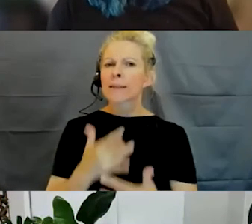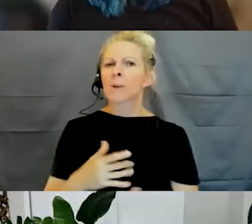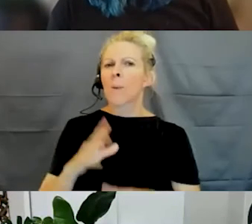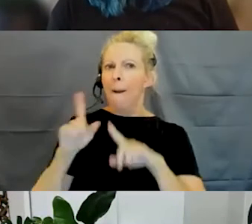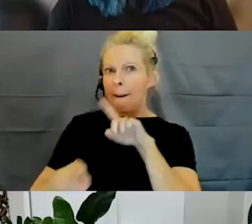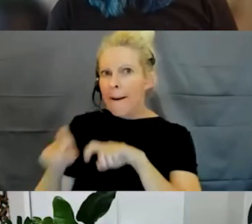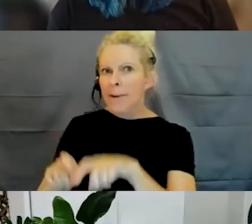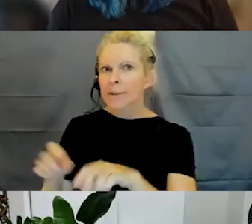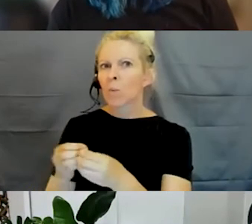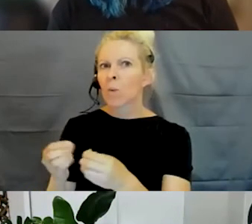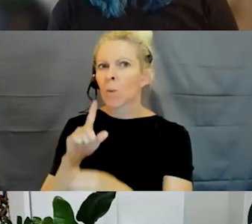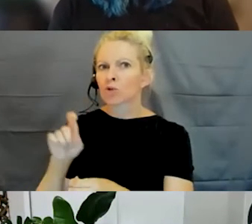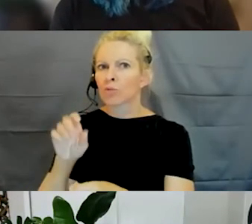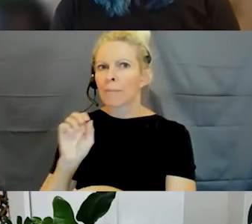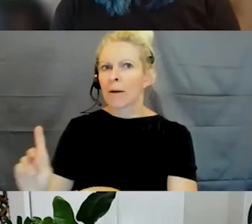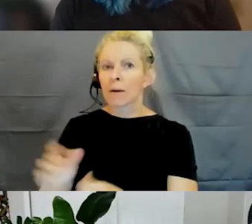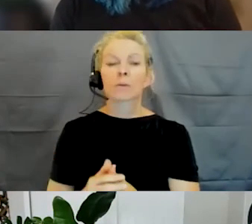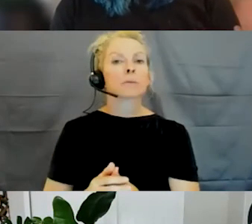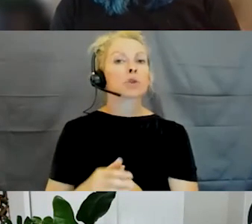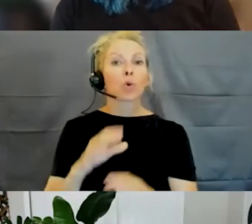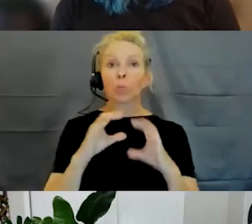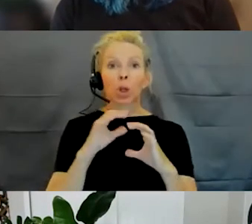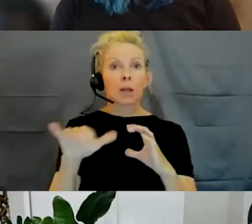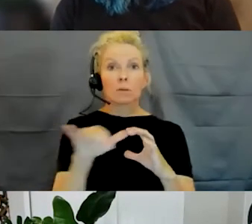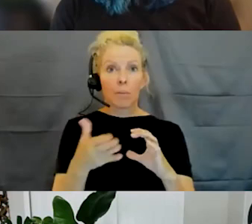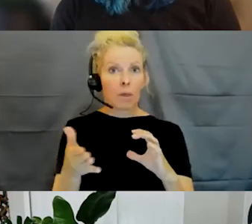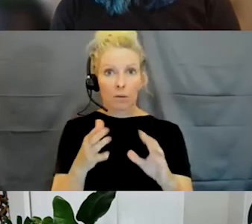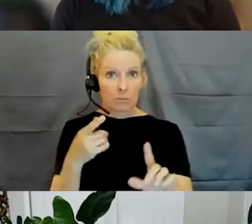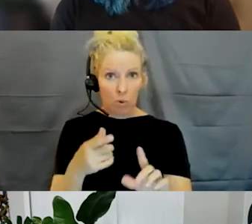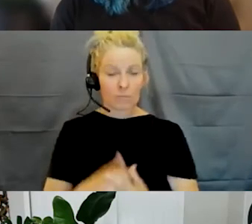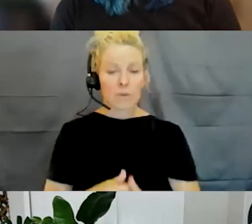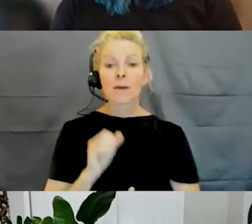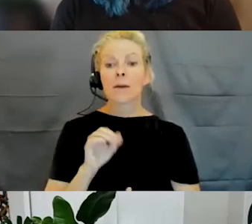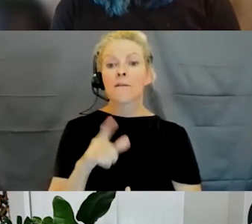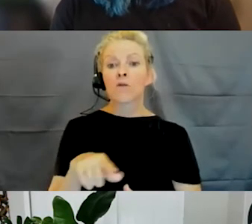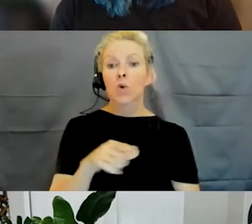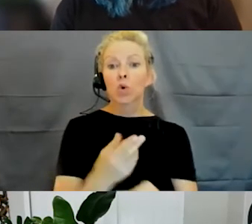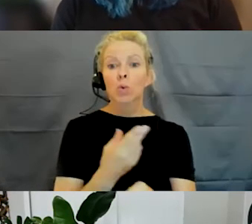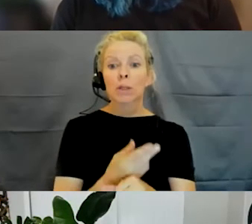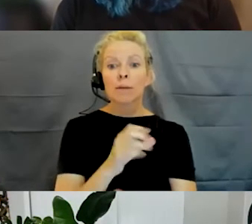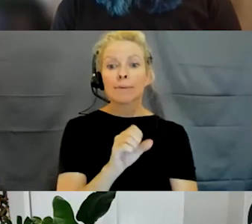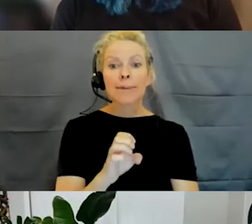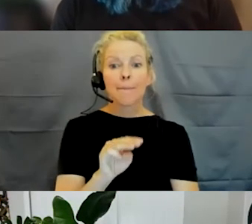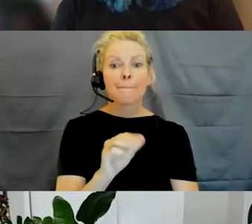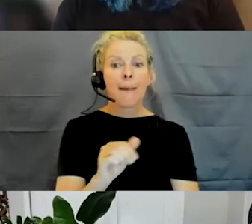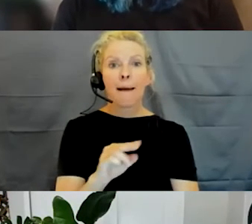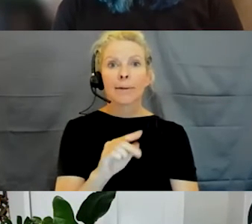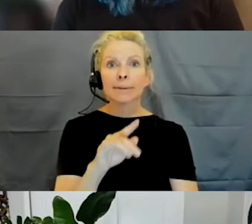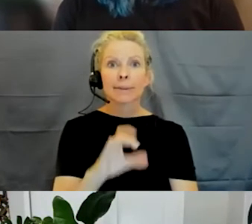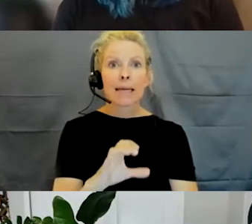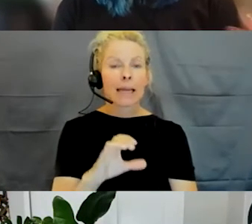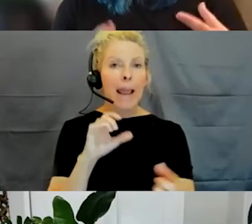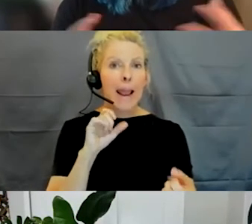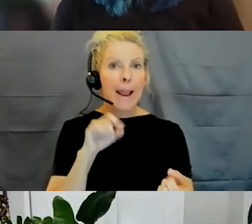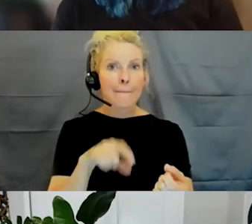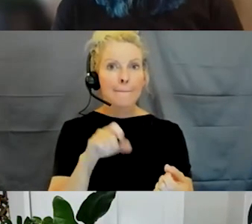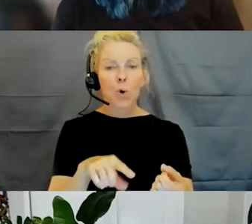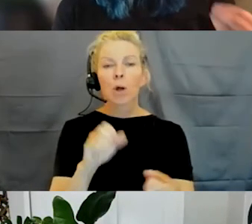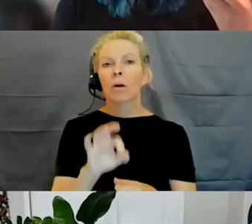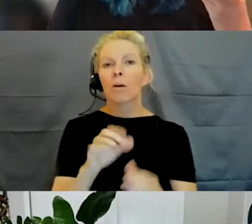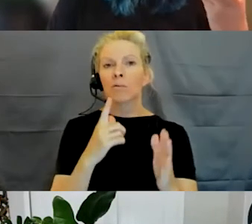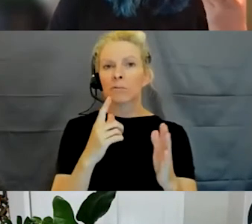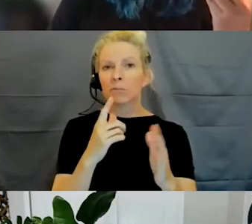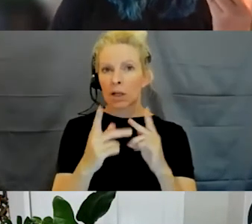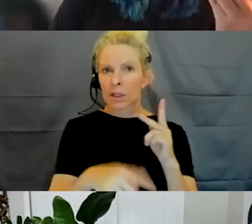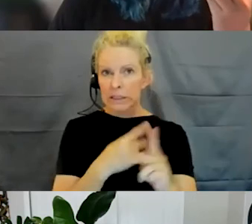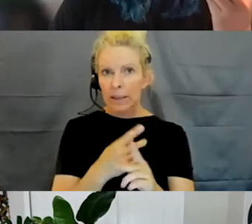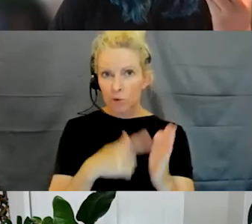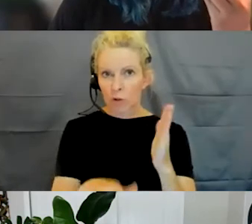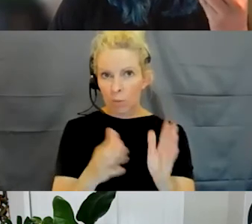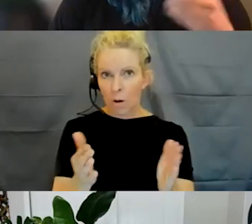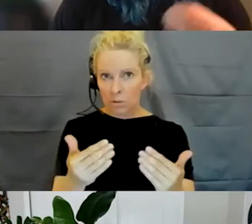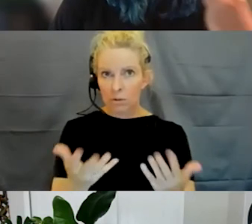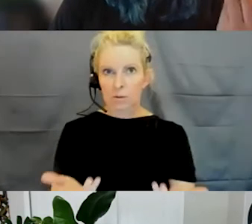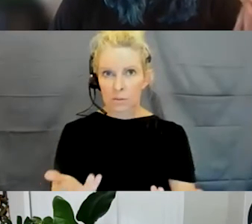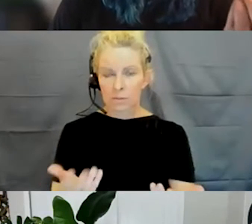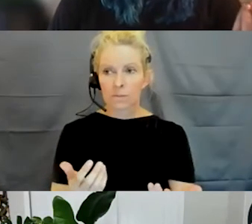the same thing. If you are using a semantic input type checkbox, that is communicating the